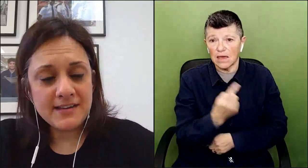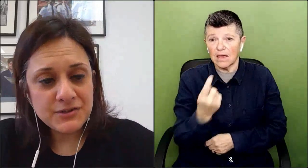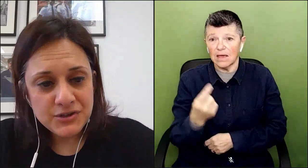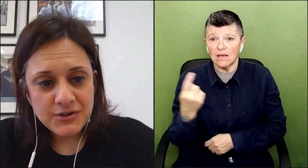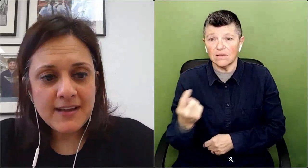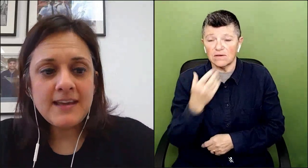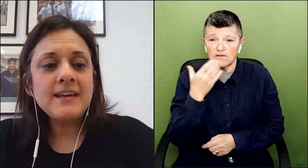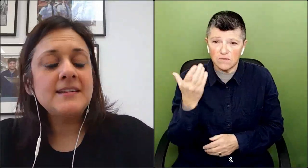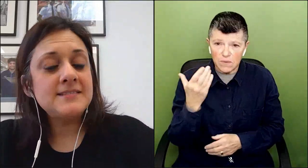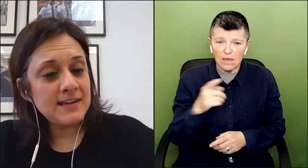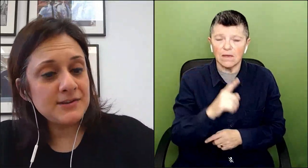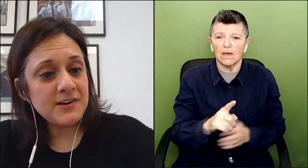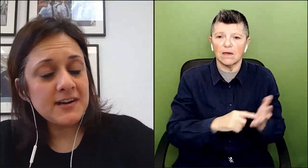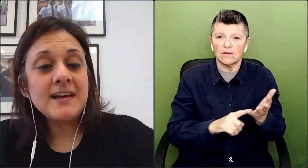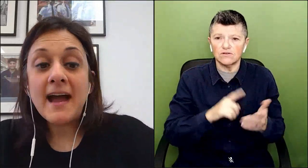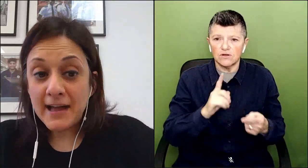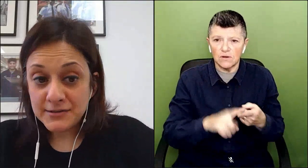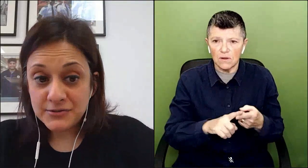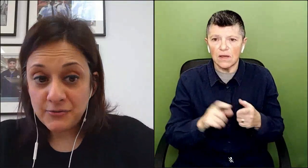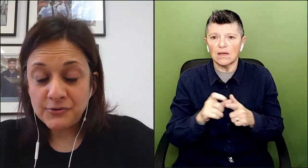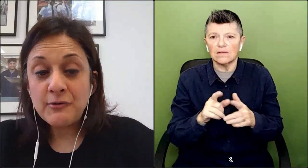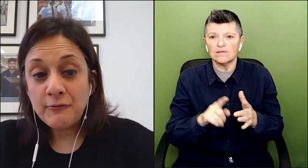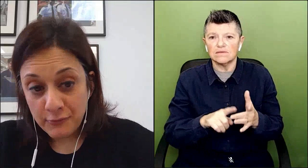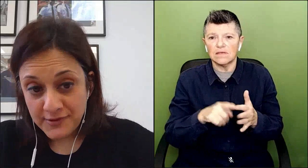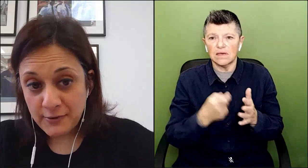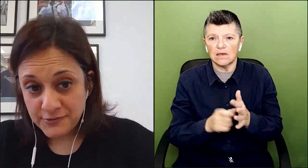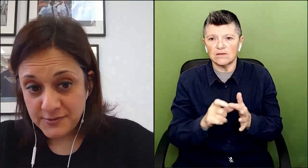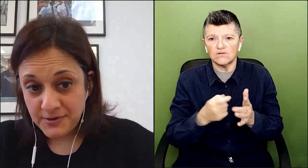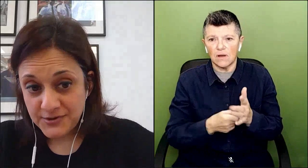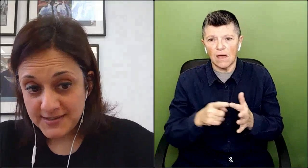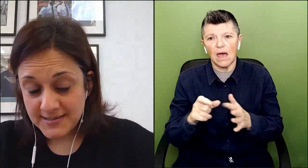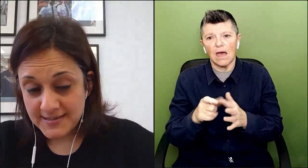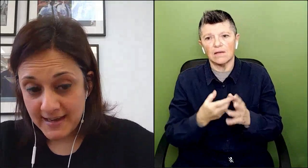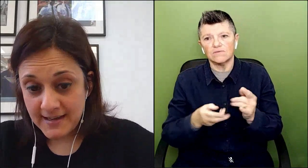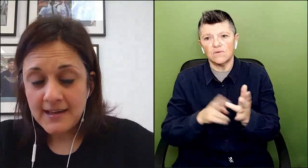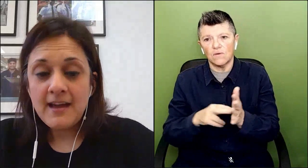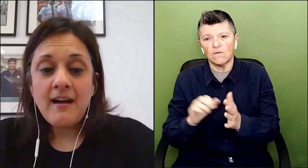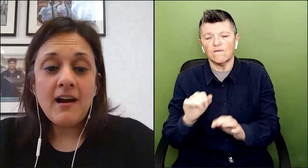That's Julie, Deirdre and Dawn for their contributions today.